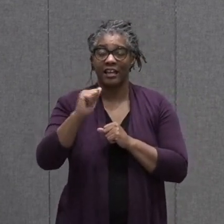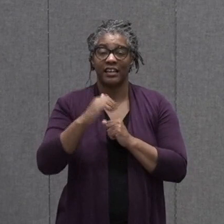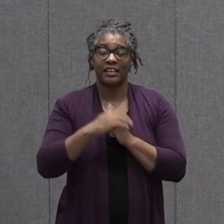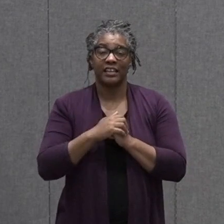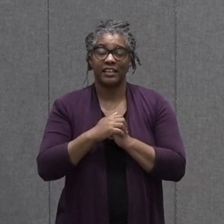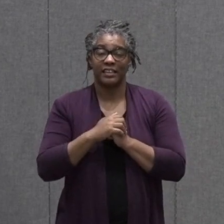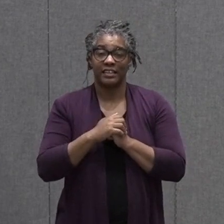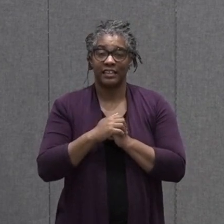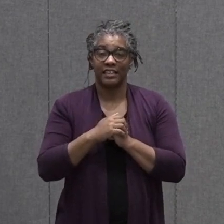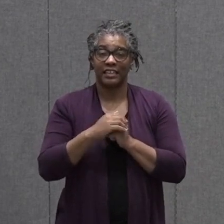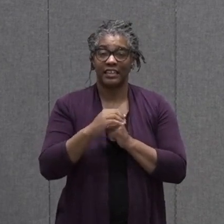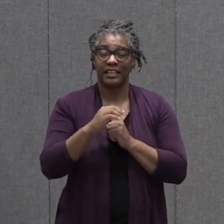E, Ed, eh.